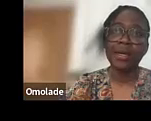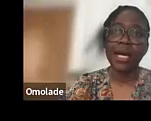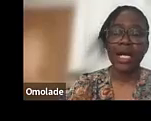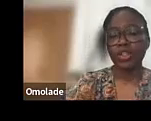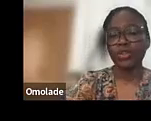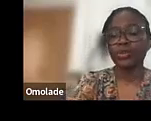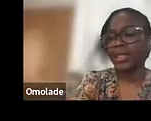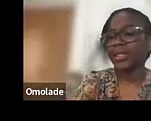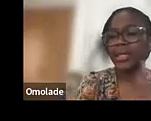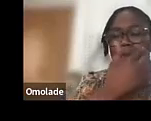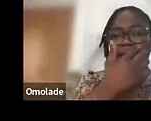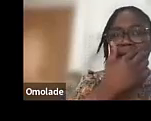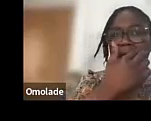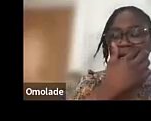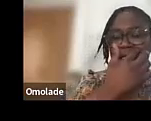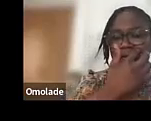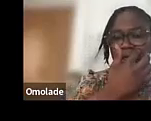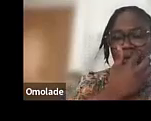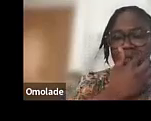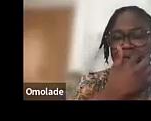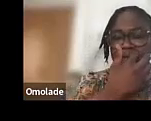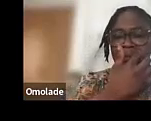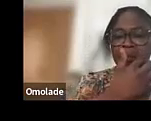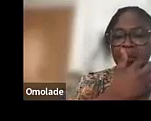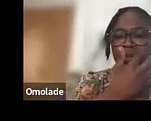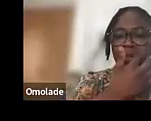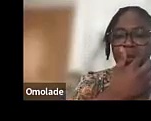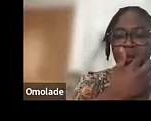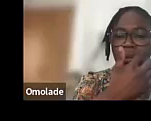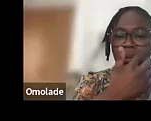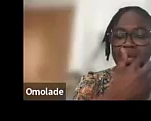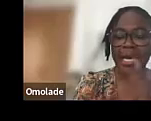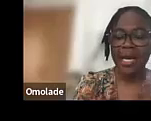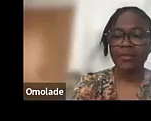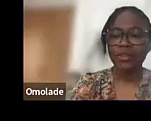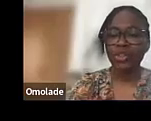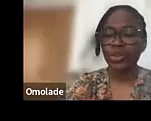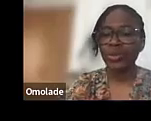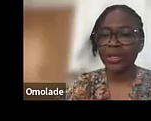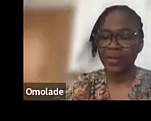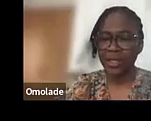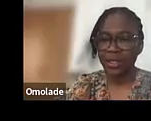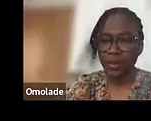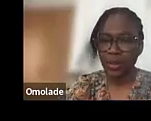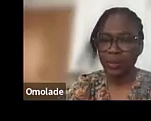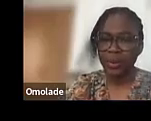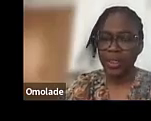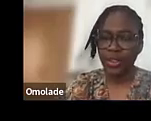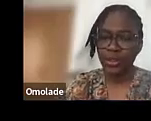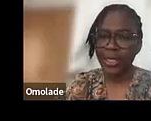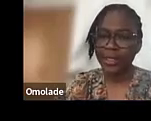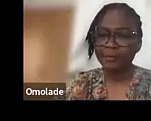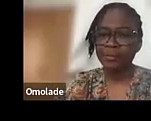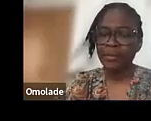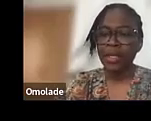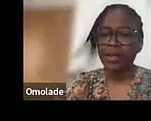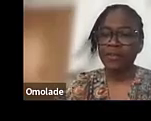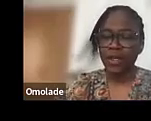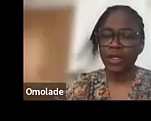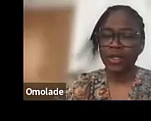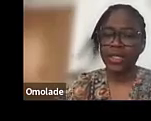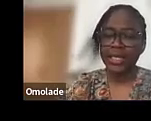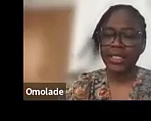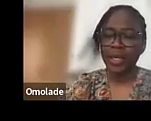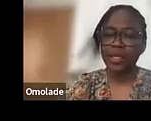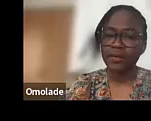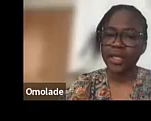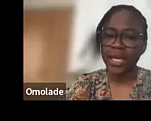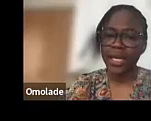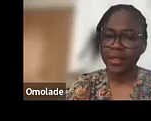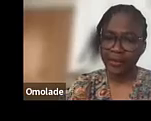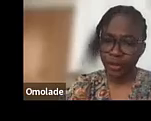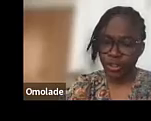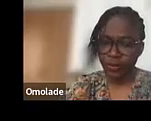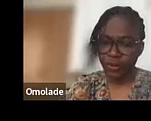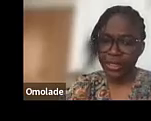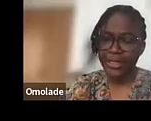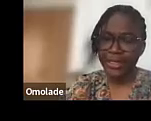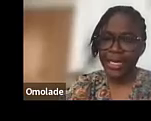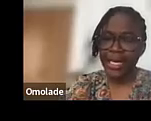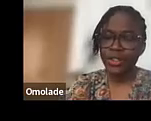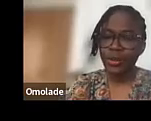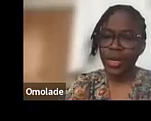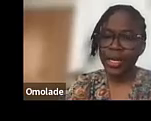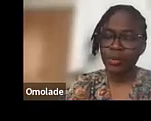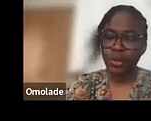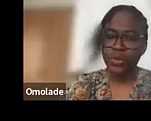Omolade: action oriented activities. Basically. So we have 2 events coming up in July. The 1st is part of the healthier futures fortnight. And so I am hosting